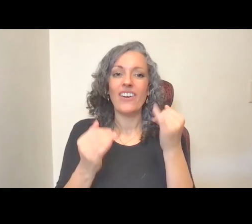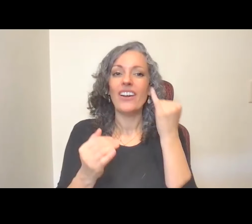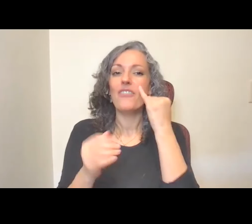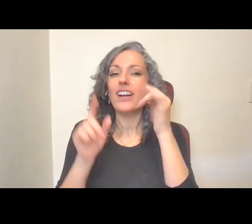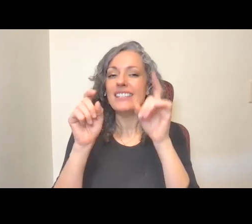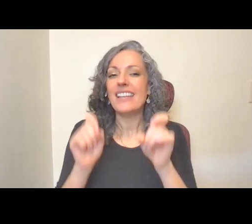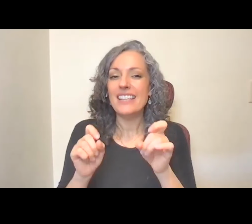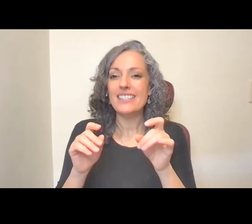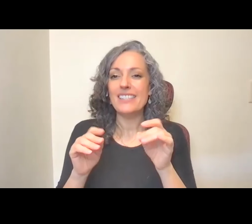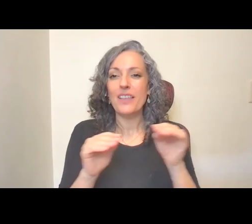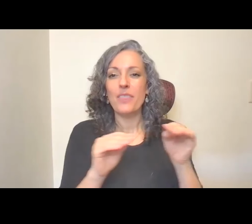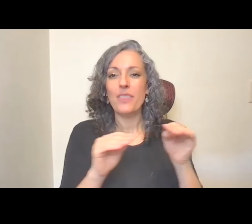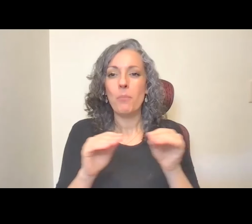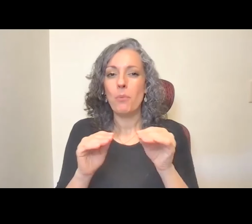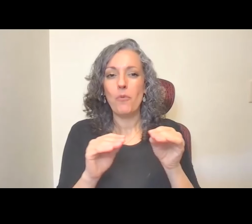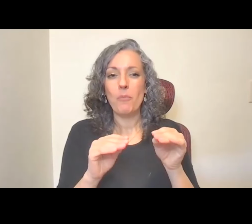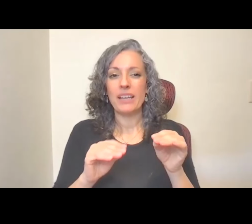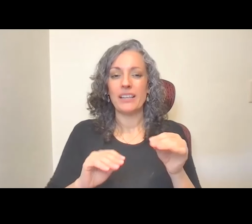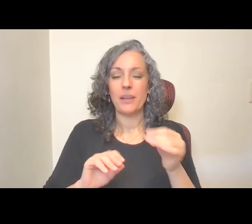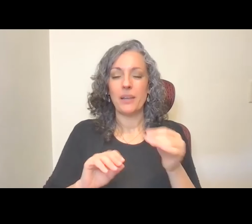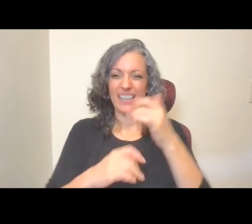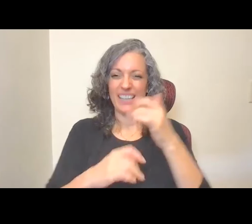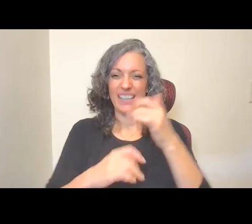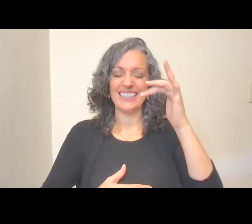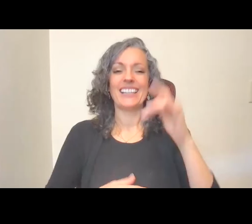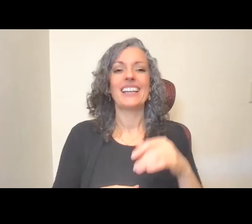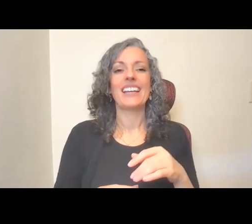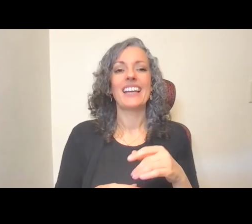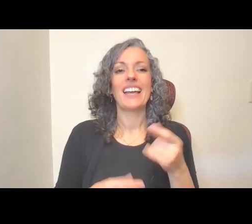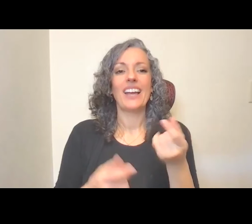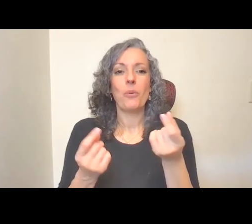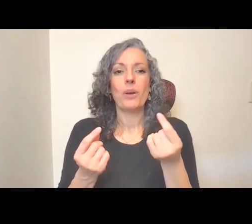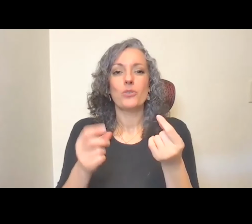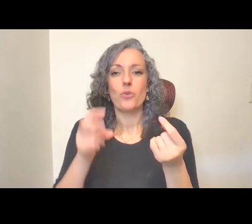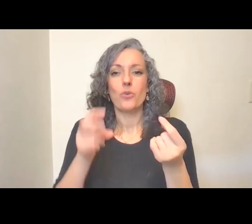version, the "prefers-reduced-motion," I completely remove the animation of the floating things